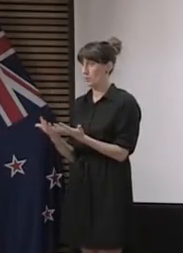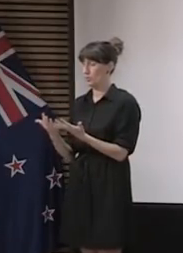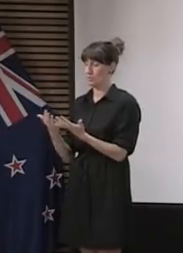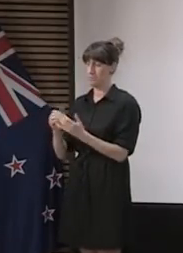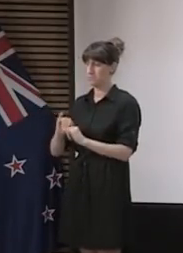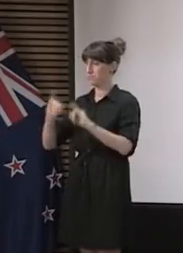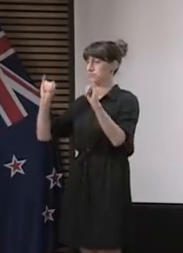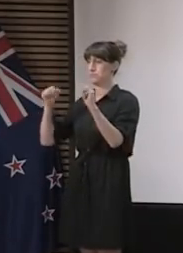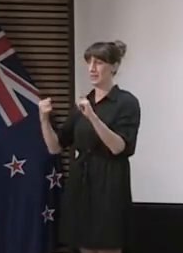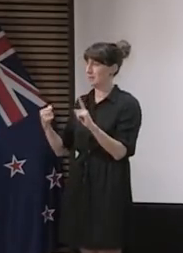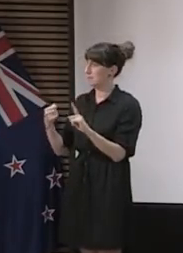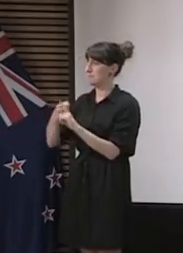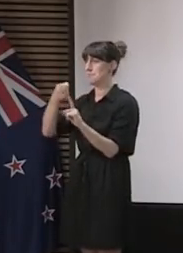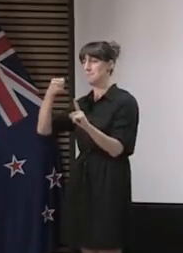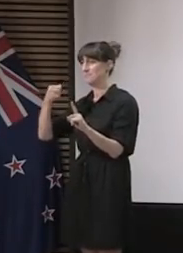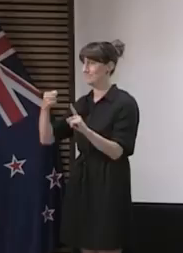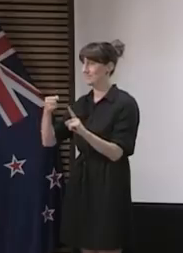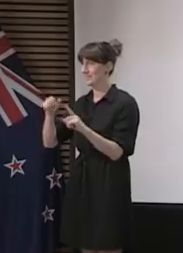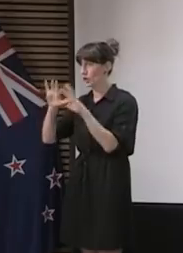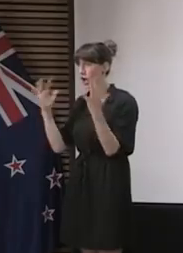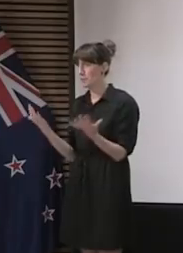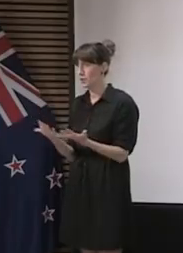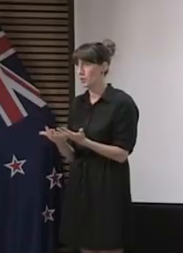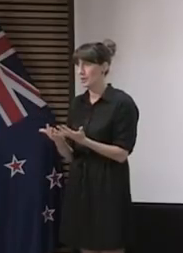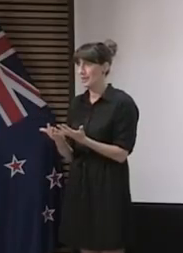theglobe in a way that none otherhas for many decades.